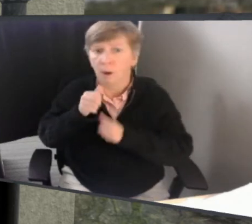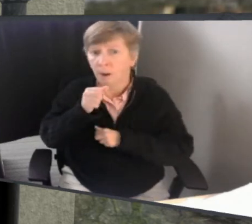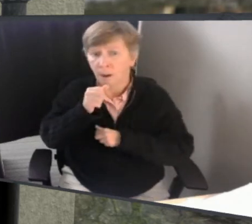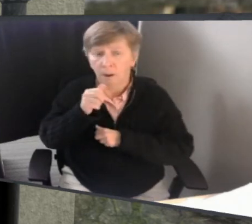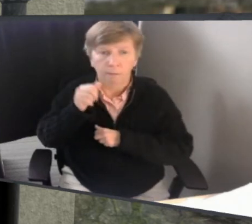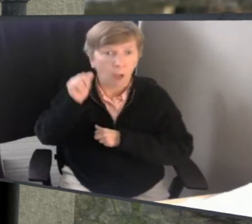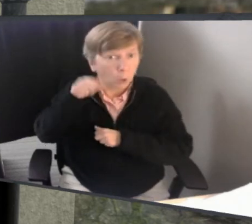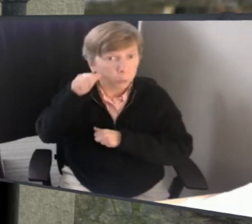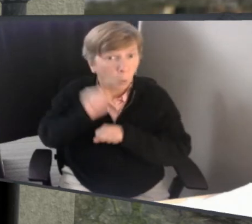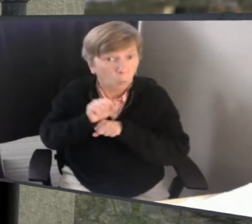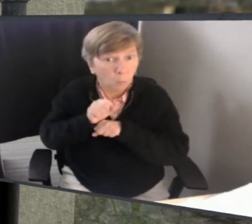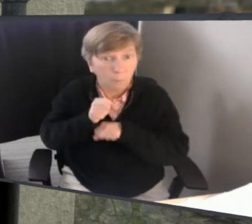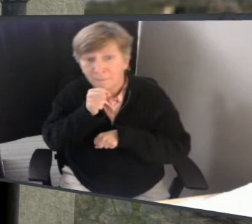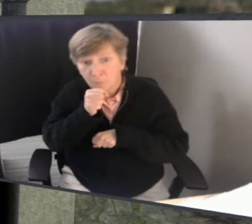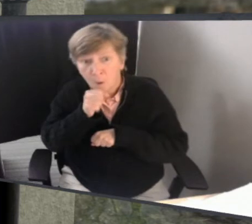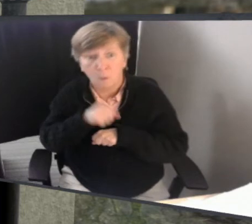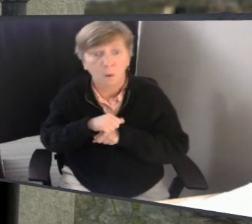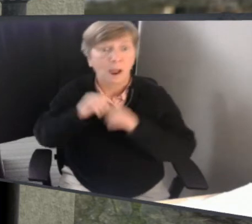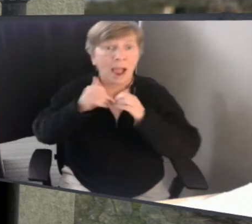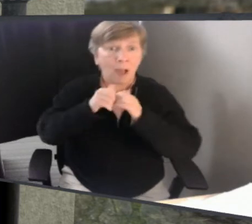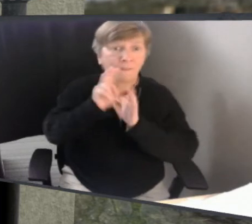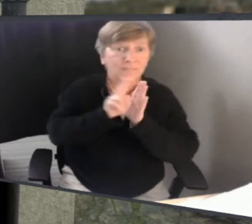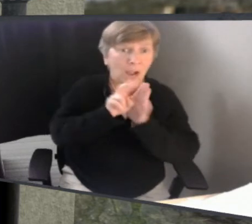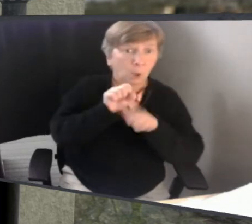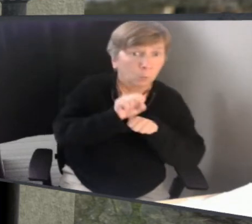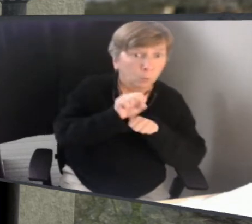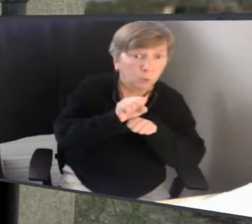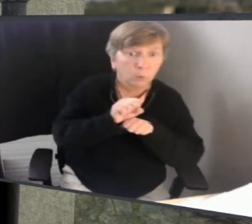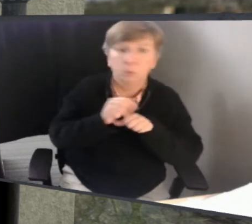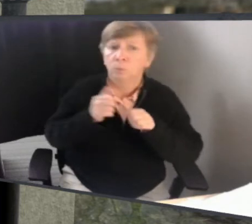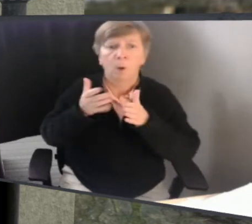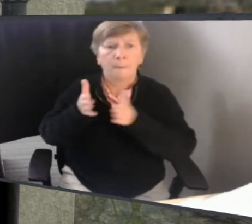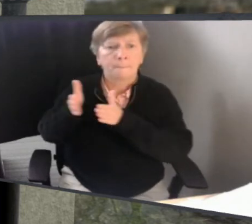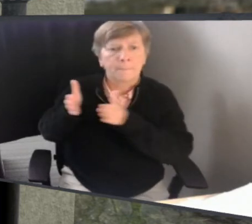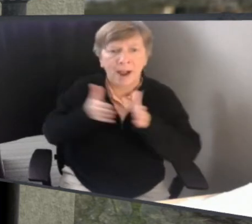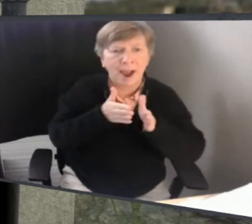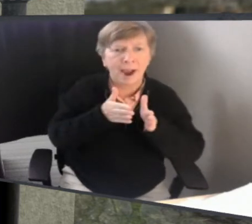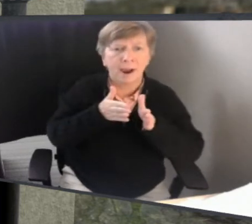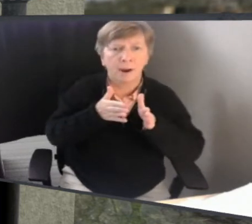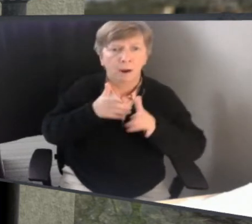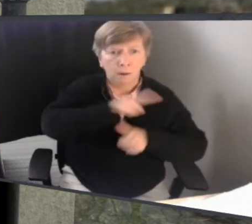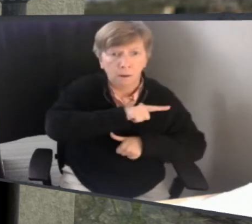understand what Hubs is, we may have to do some troubleshooting to make sure that video is working